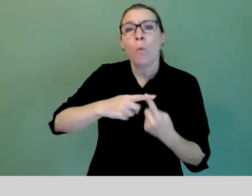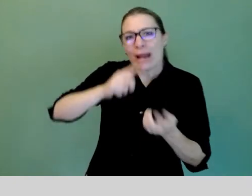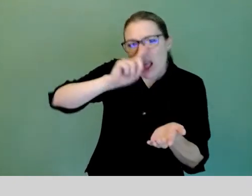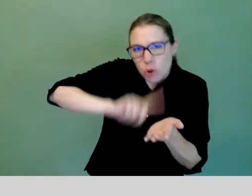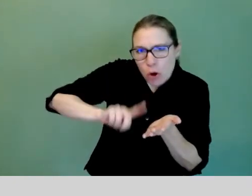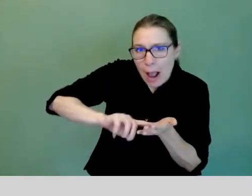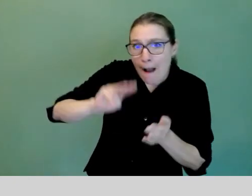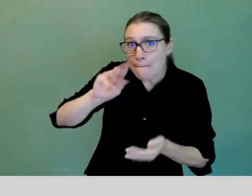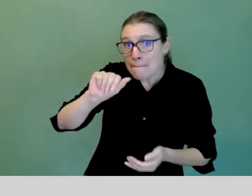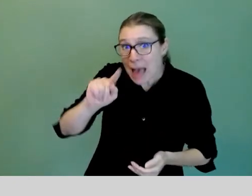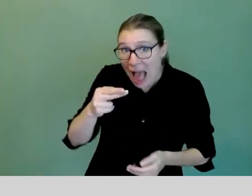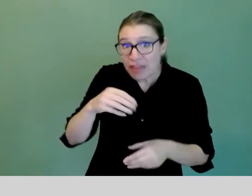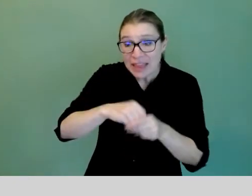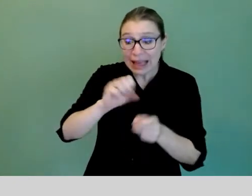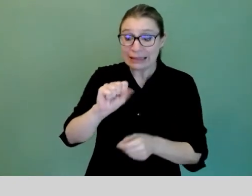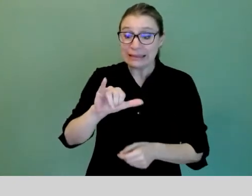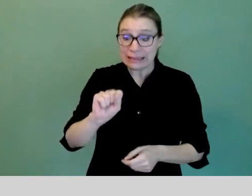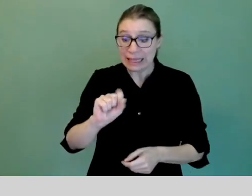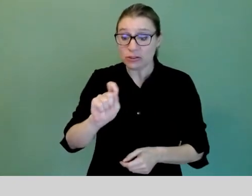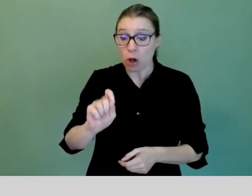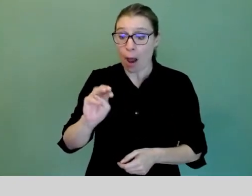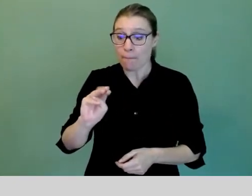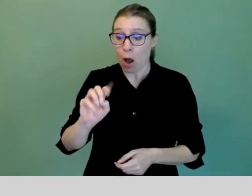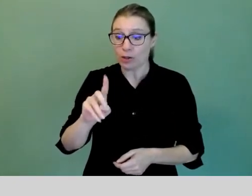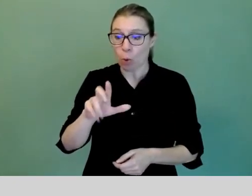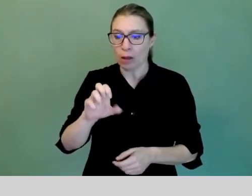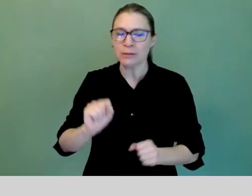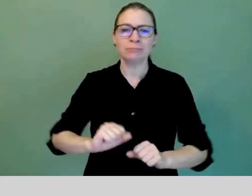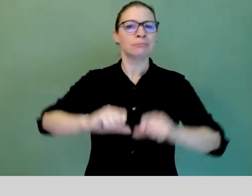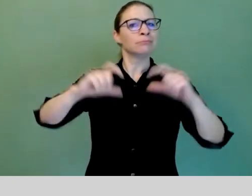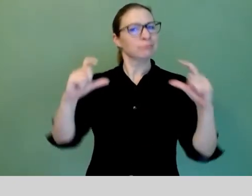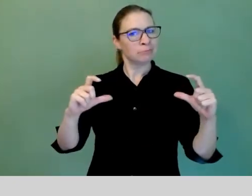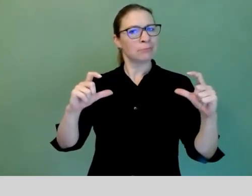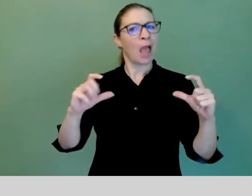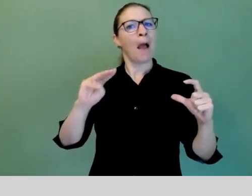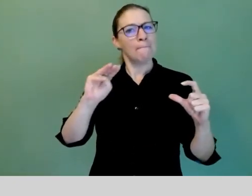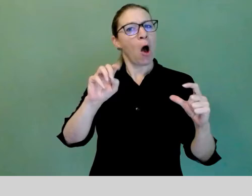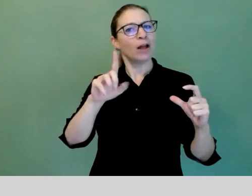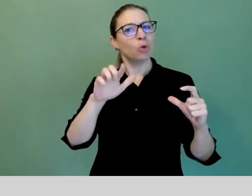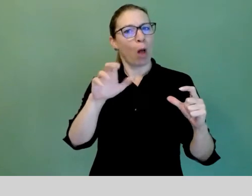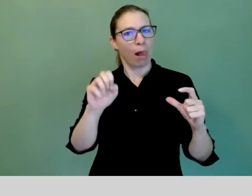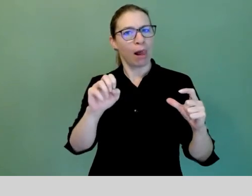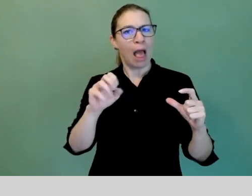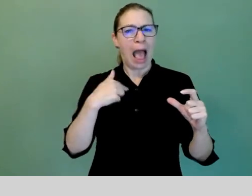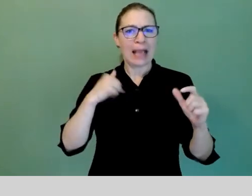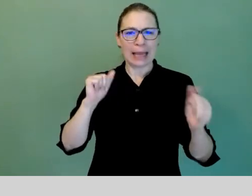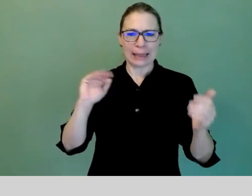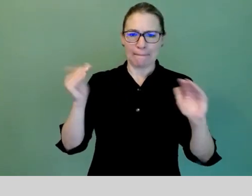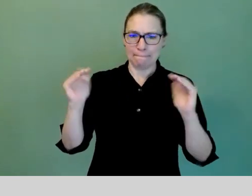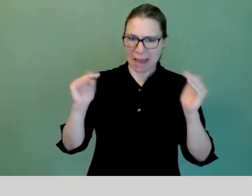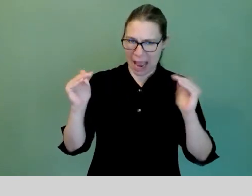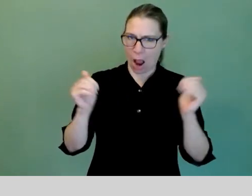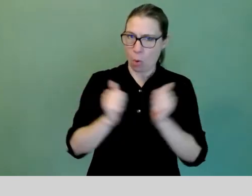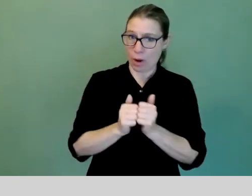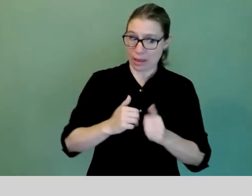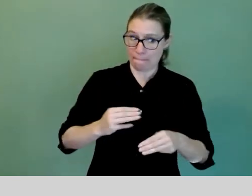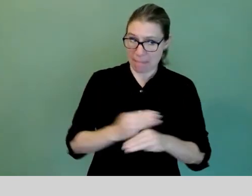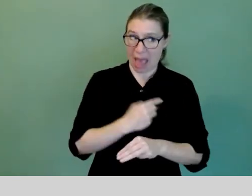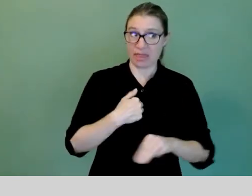it returns me a module, and I can compare the module in sys.modules against the math that I imported directly,